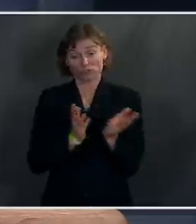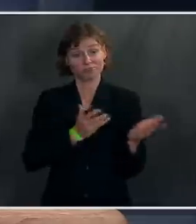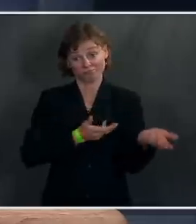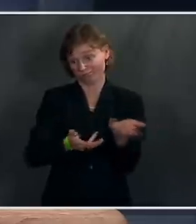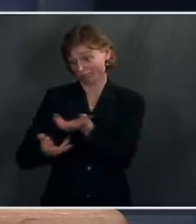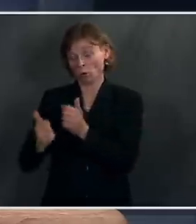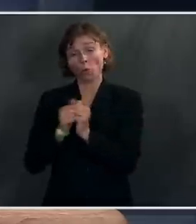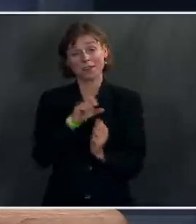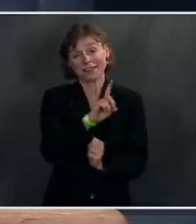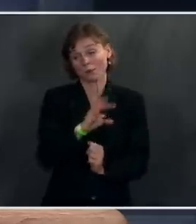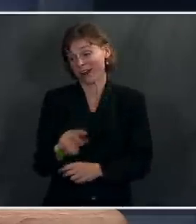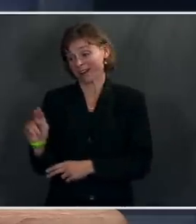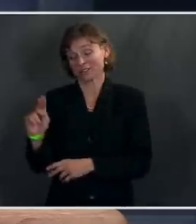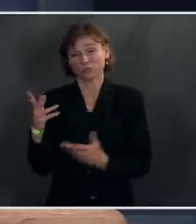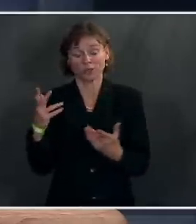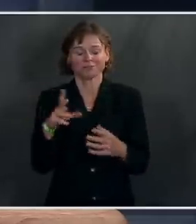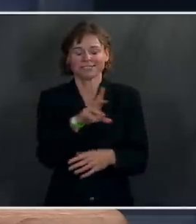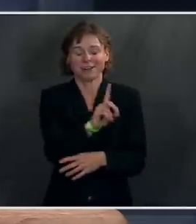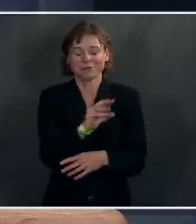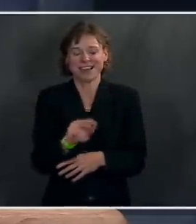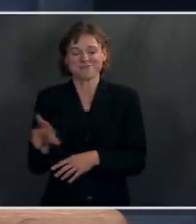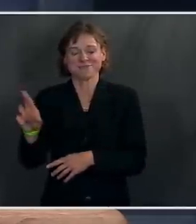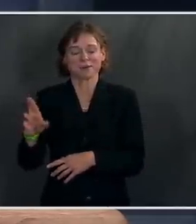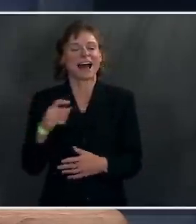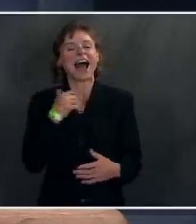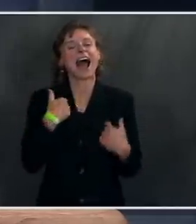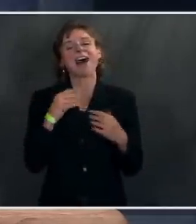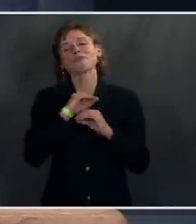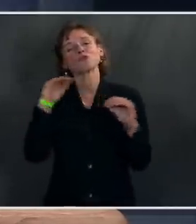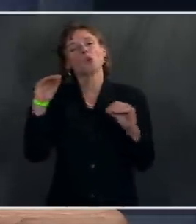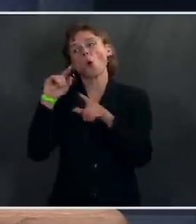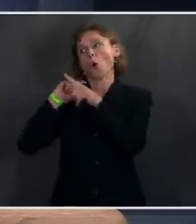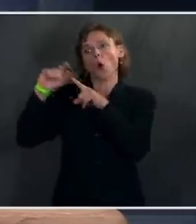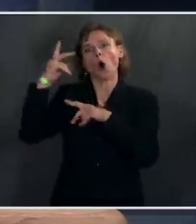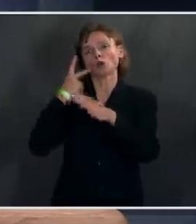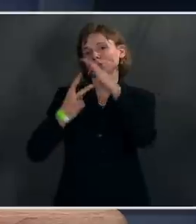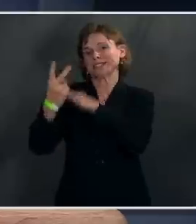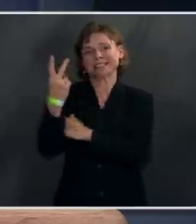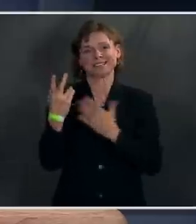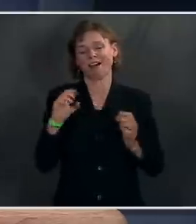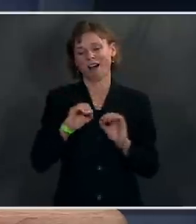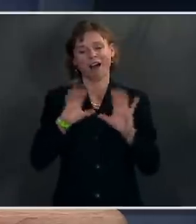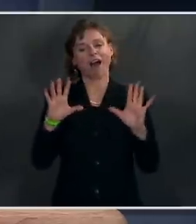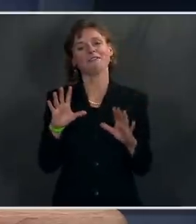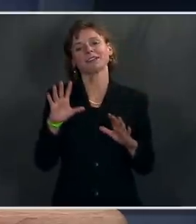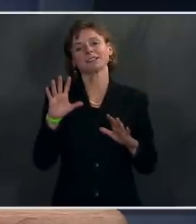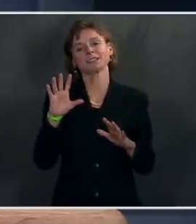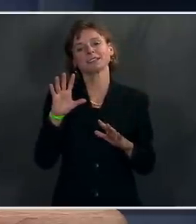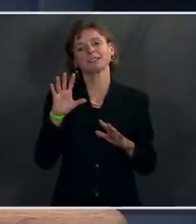I don't have any call to predict for you at this point in time. Obviously, with Secretary of State Tony Blinken now confirmed,